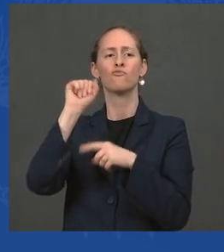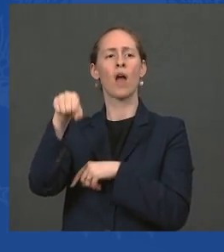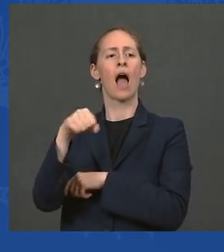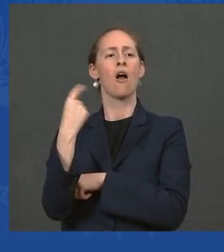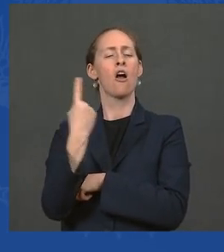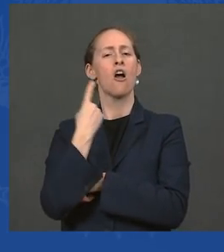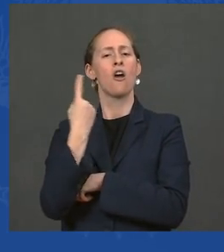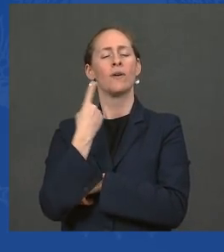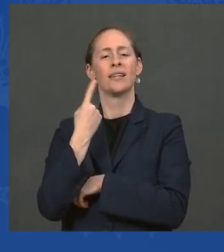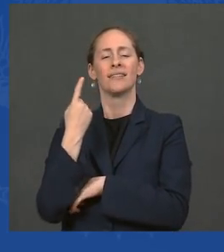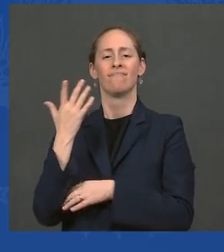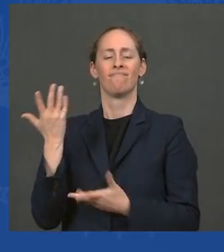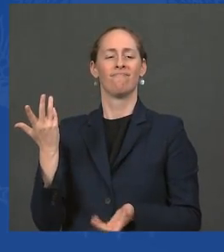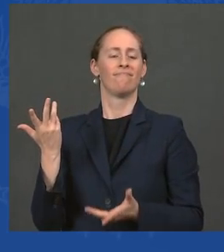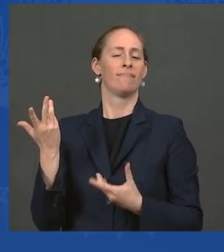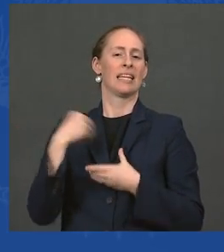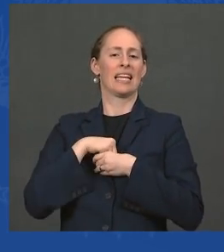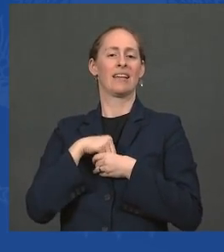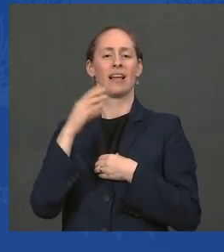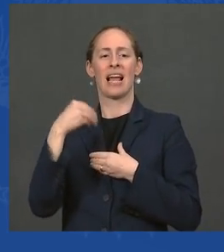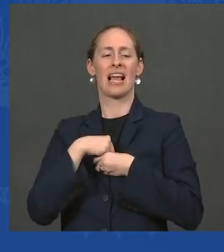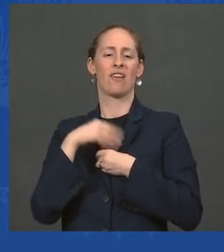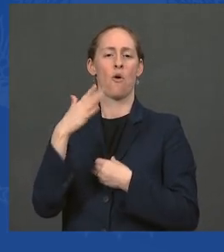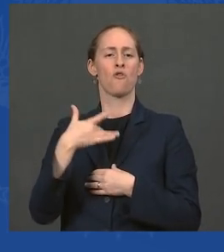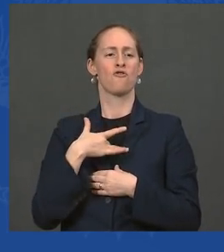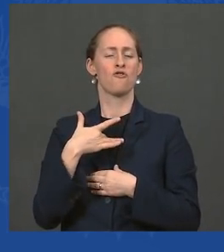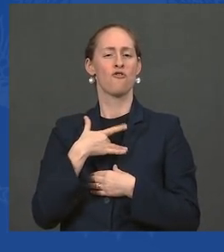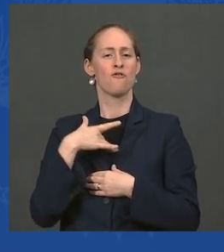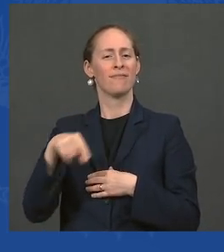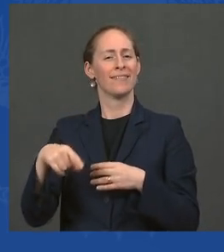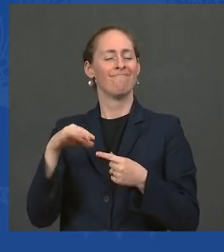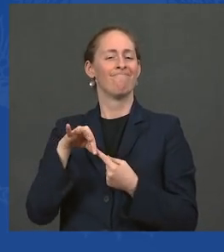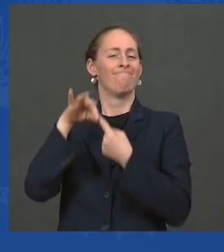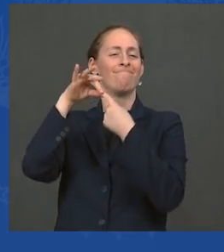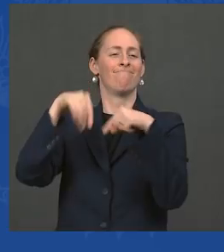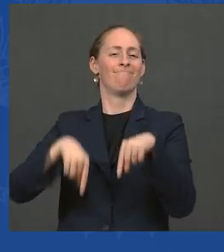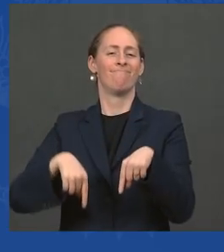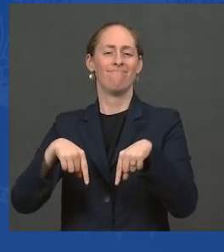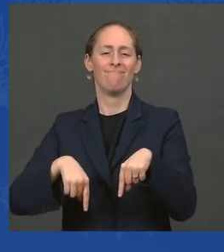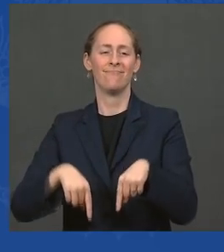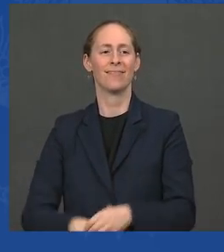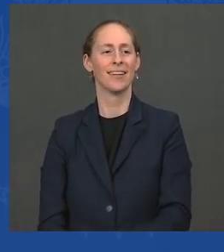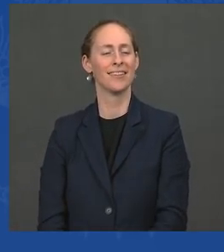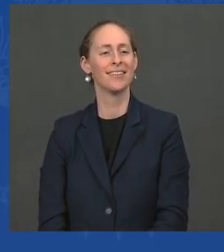and it never really leaves you. And that's the God's truth. You know, it's like that old saying goes, "You can take the boy out of Scranton,